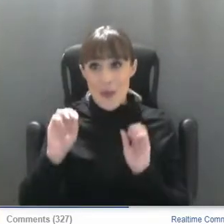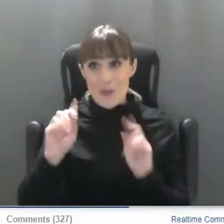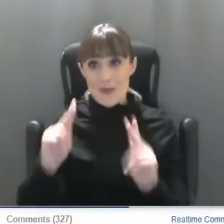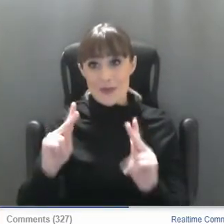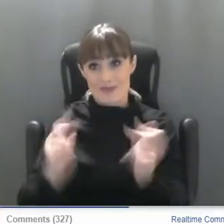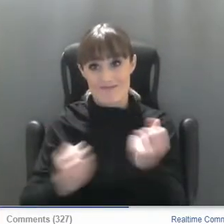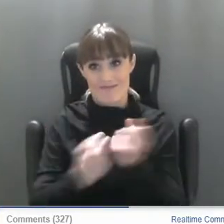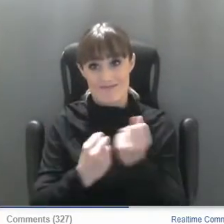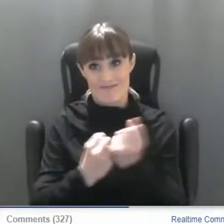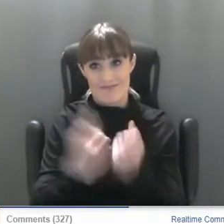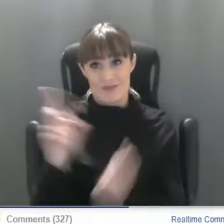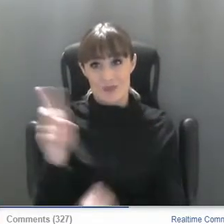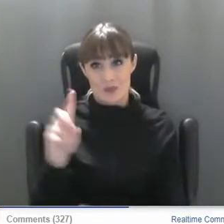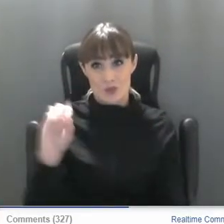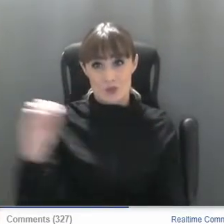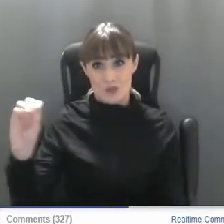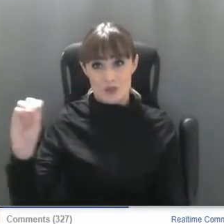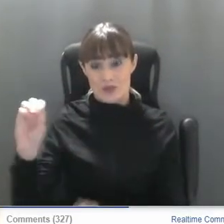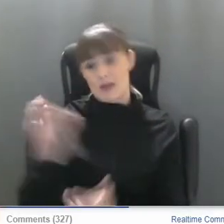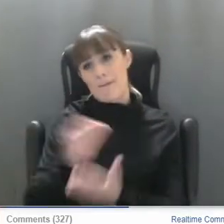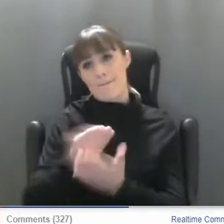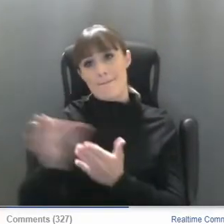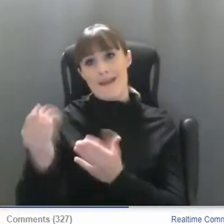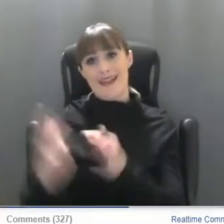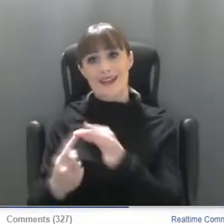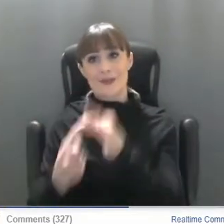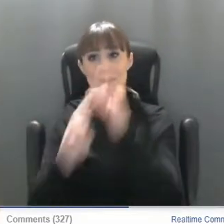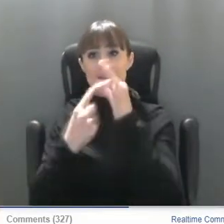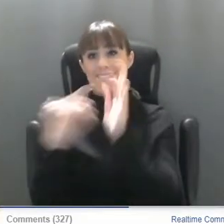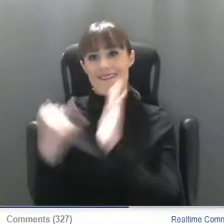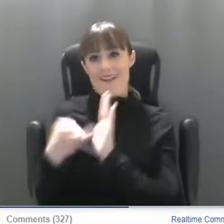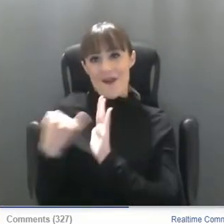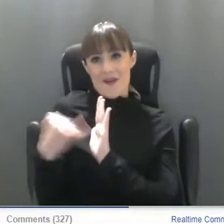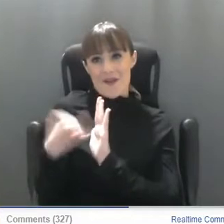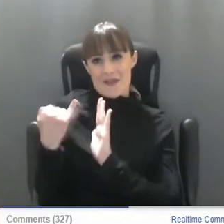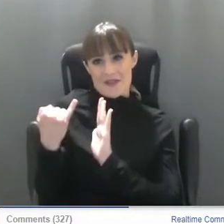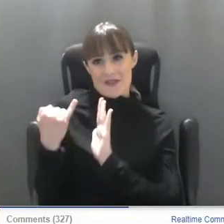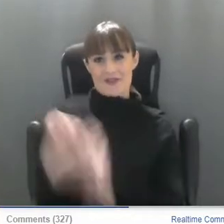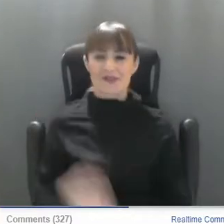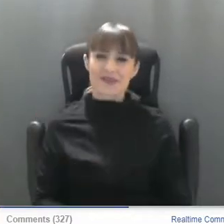to hang in your house. Okay so we- what we're doing here you guys, if you're